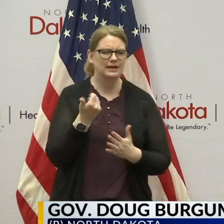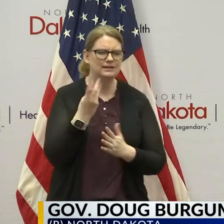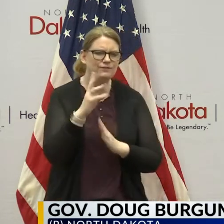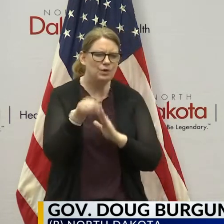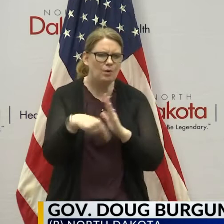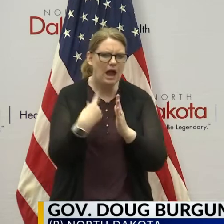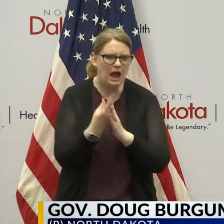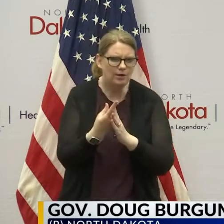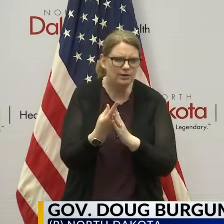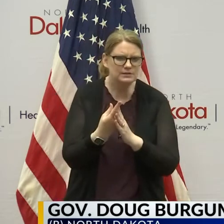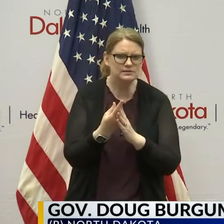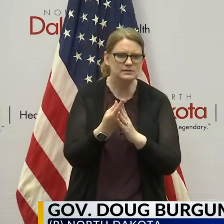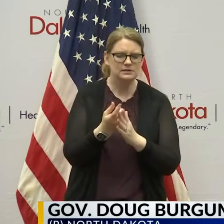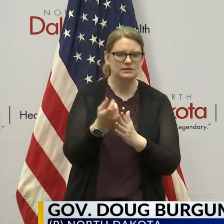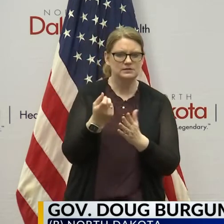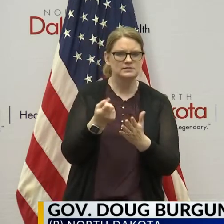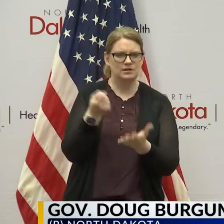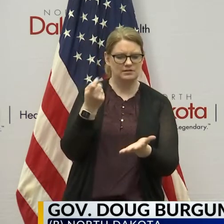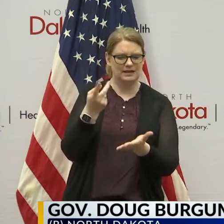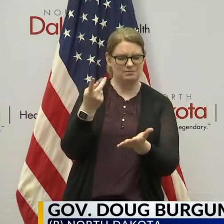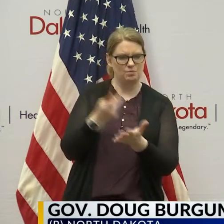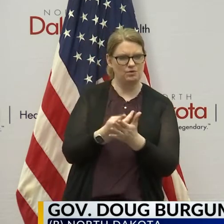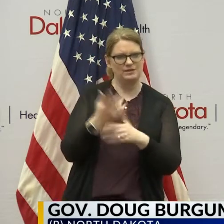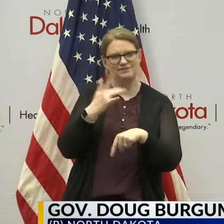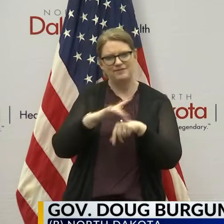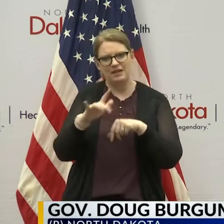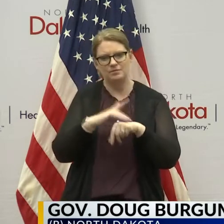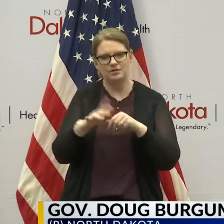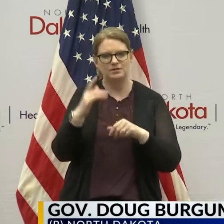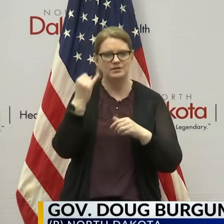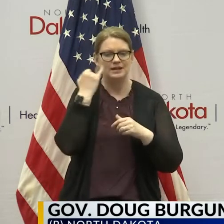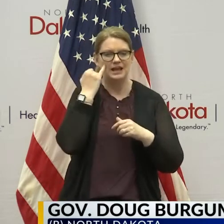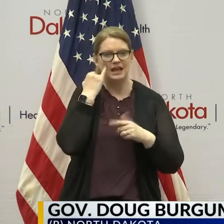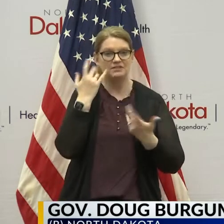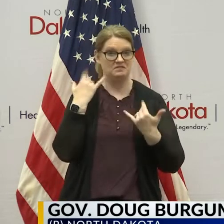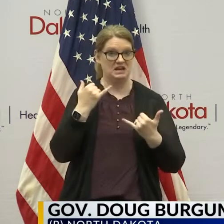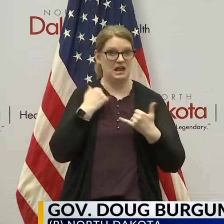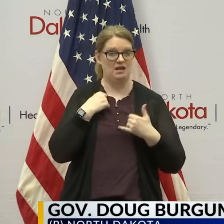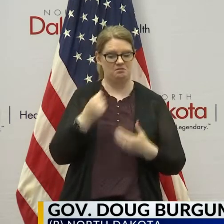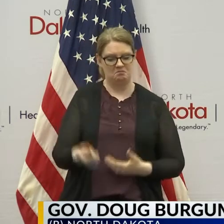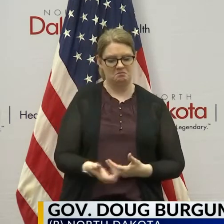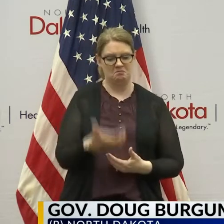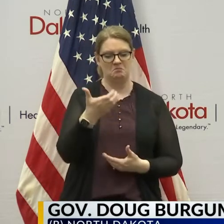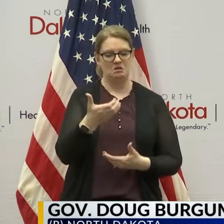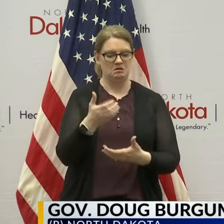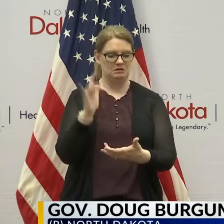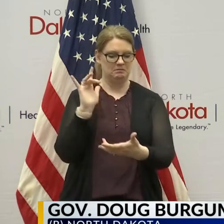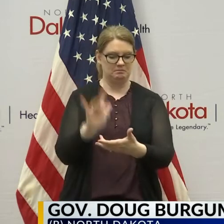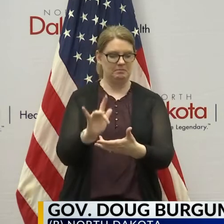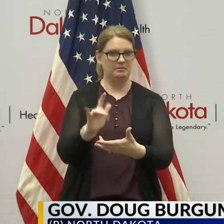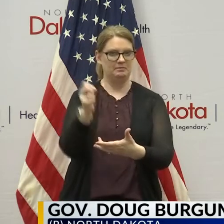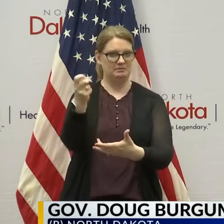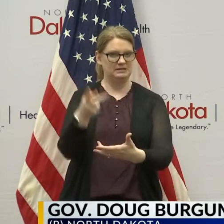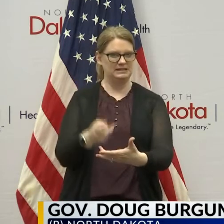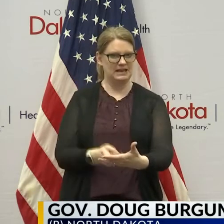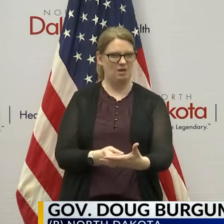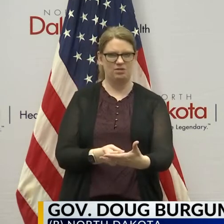THIS IS A WAY THAT EVERY NORTH DAKOTA AND CAN HELP TO SAVE LIVES BY DOWNLOADING THIS APP. IT TAKES A FEW HOURS FROM THE